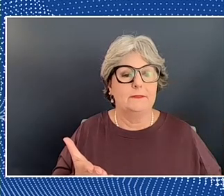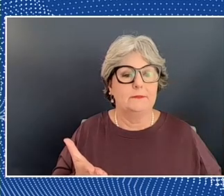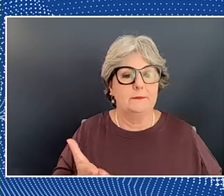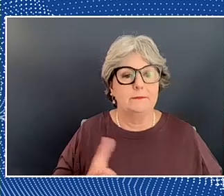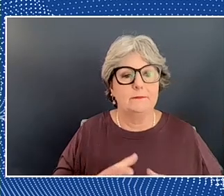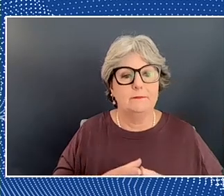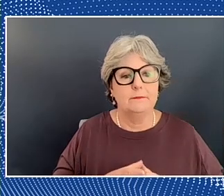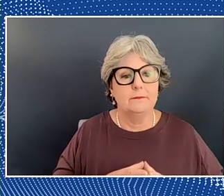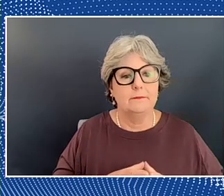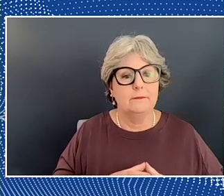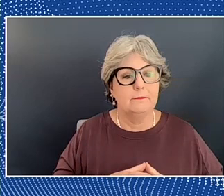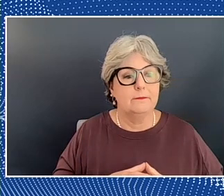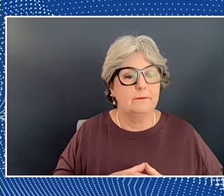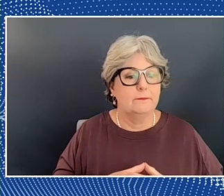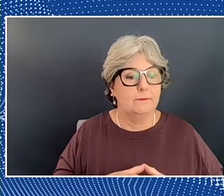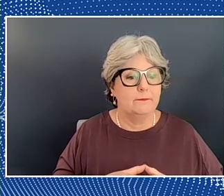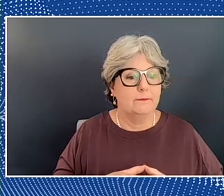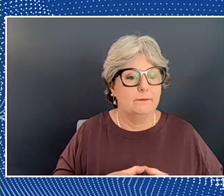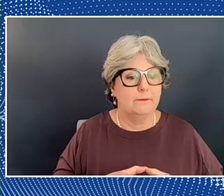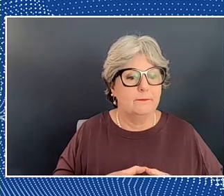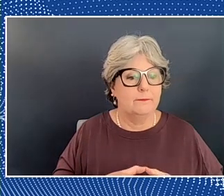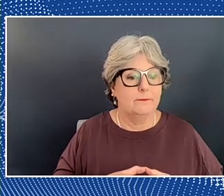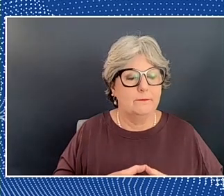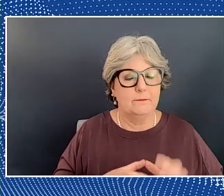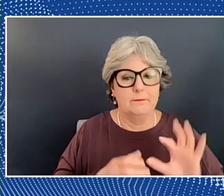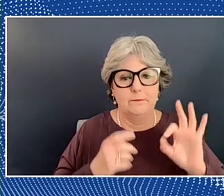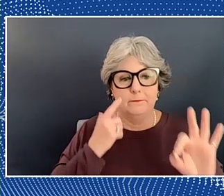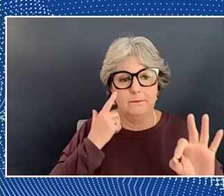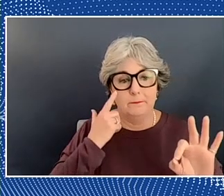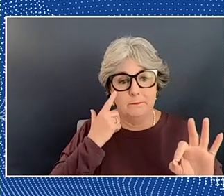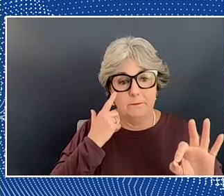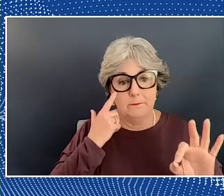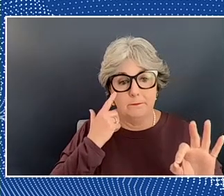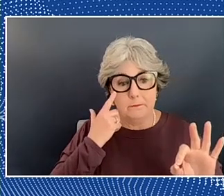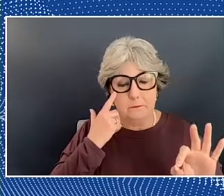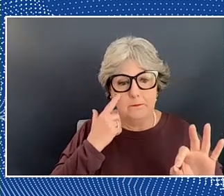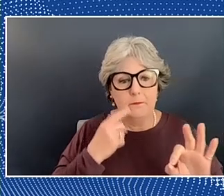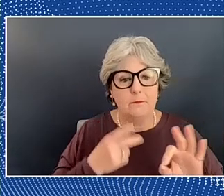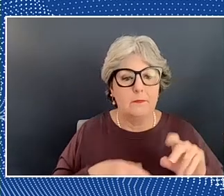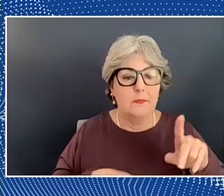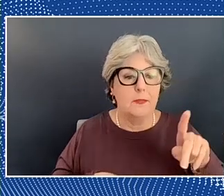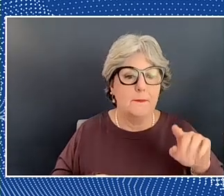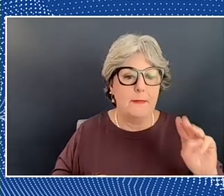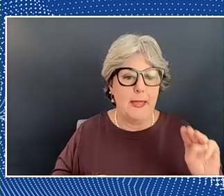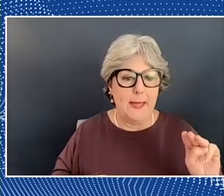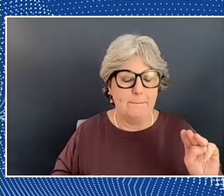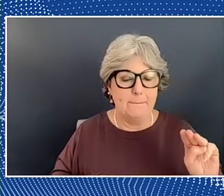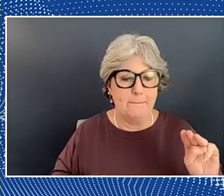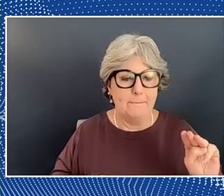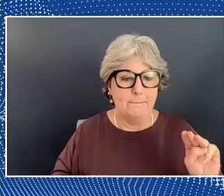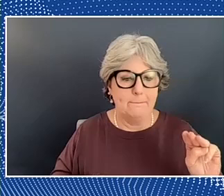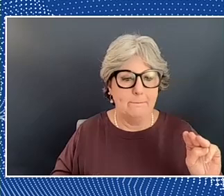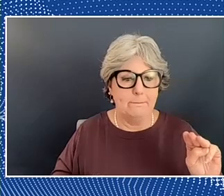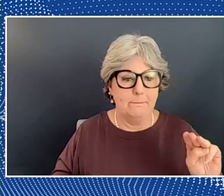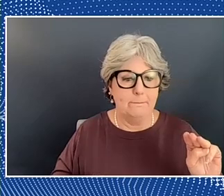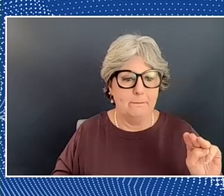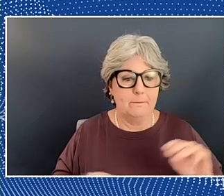I believe she's in the room, and she's enabled audio. Alright, Pam, can you hear us? Yes. Can you hear me? Yes. You have up to three minutes.